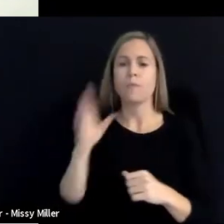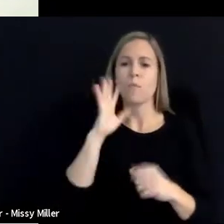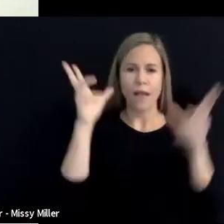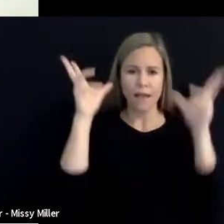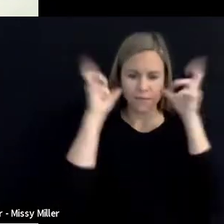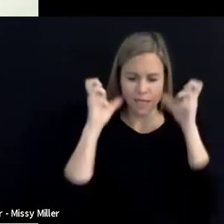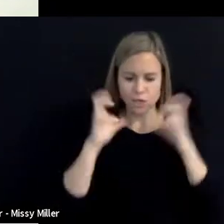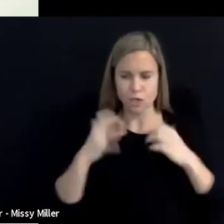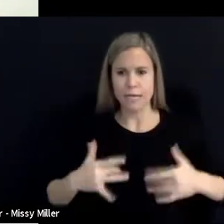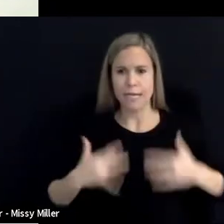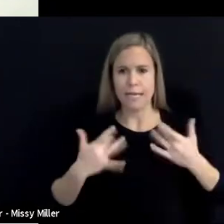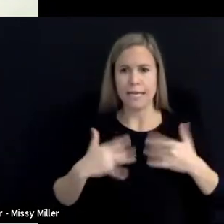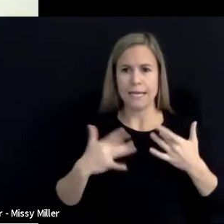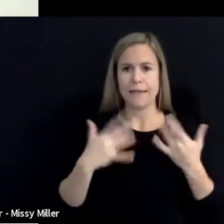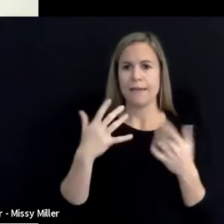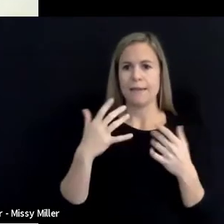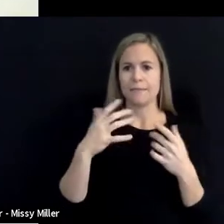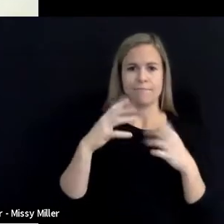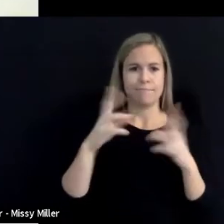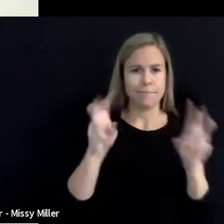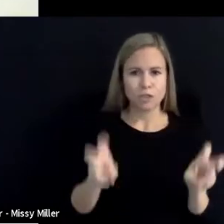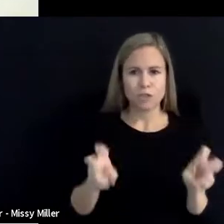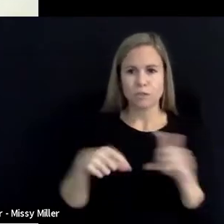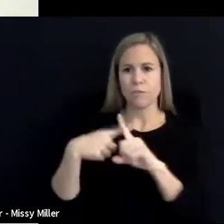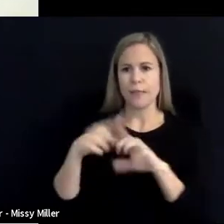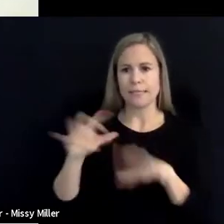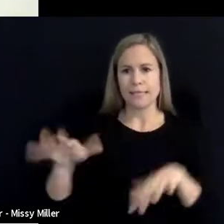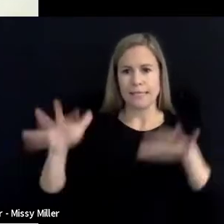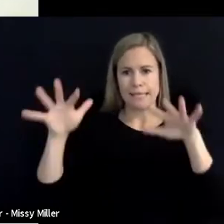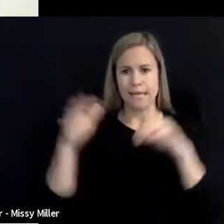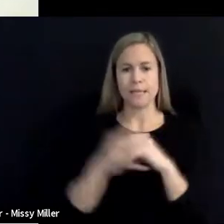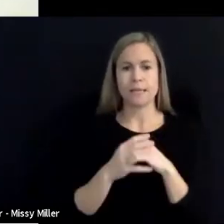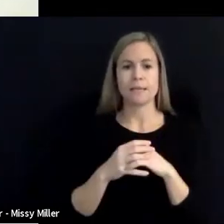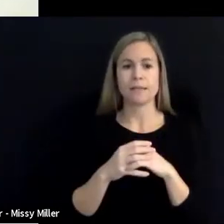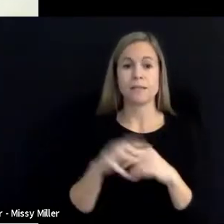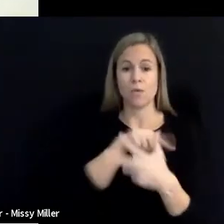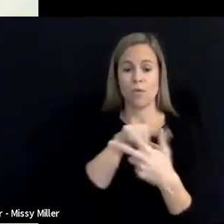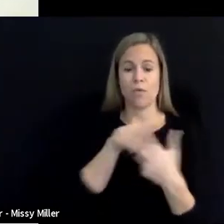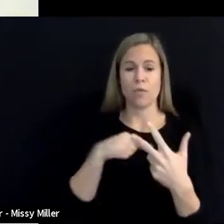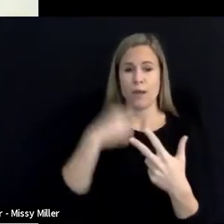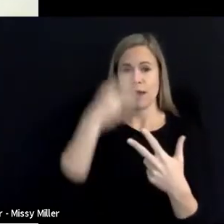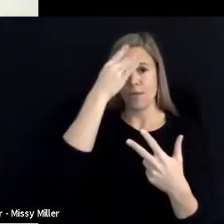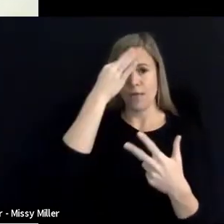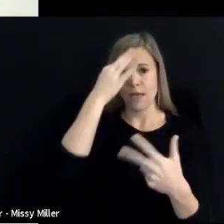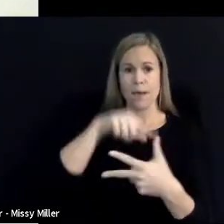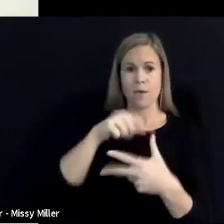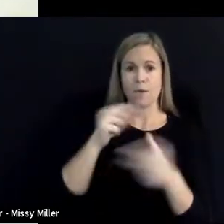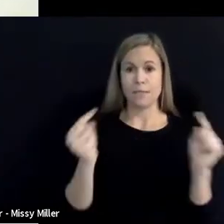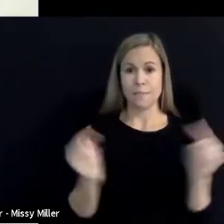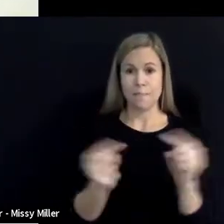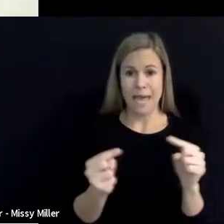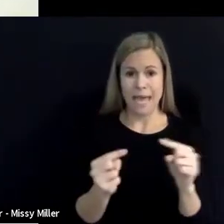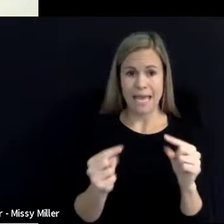So the three main issues that I think about, one is pain, the other is sensory issues, there is anxiety.